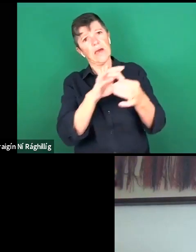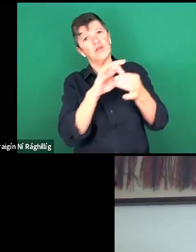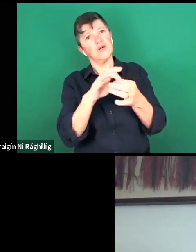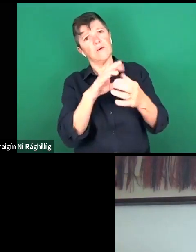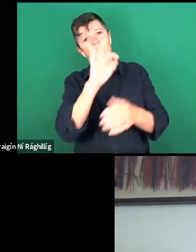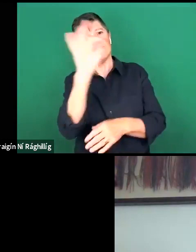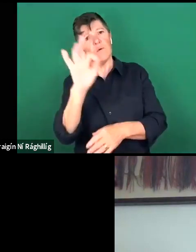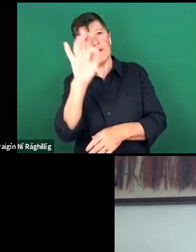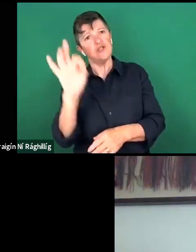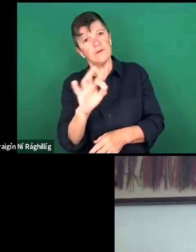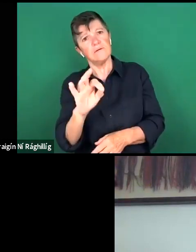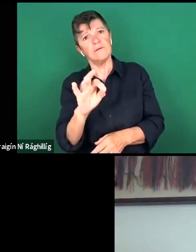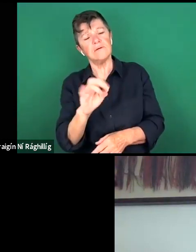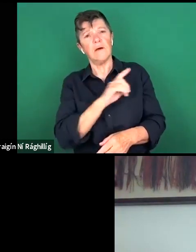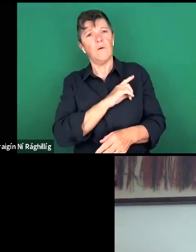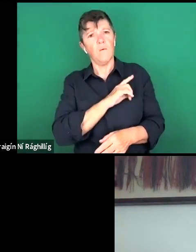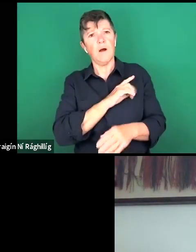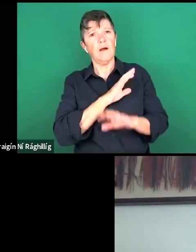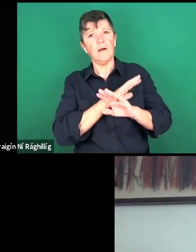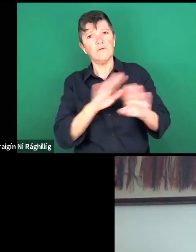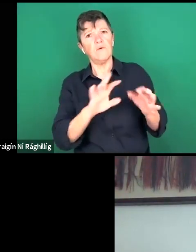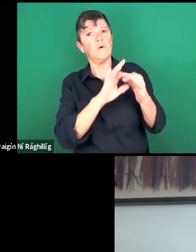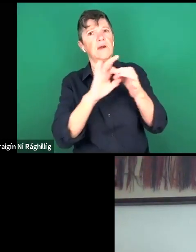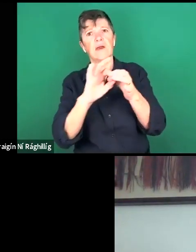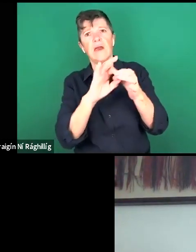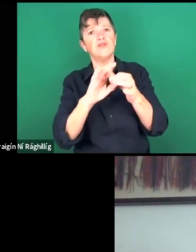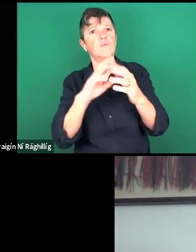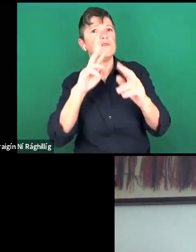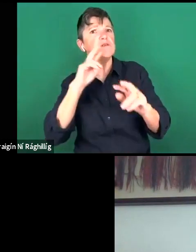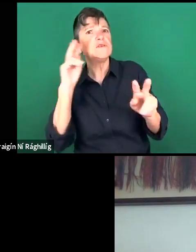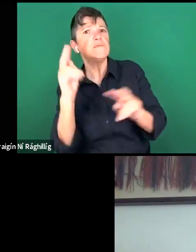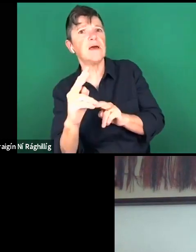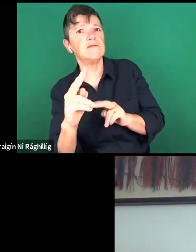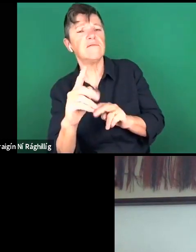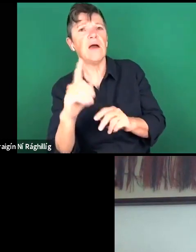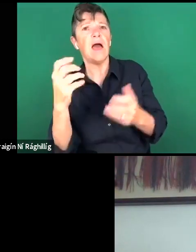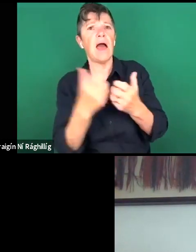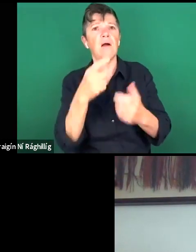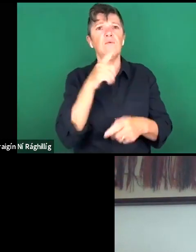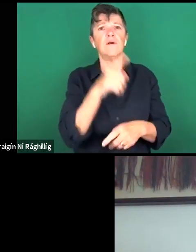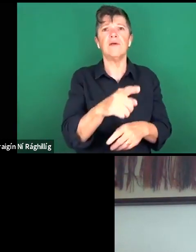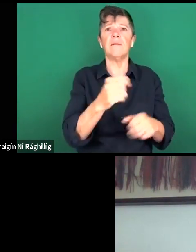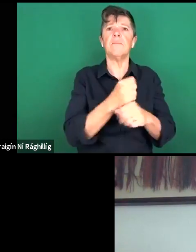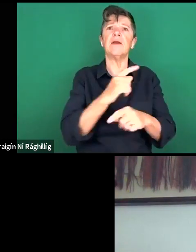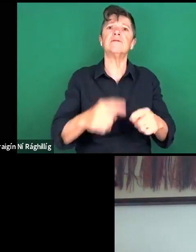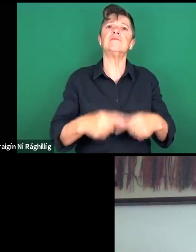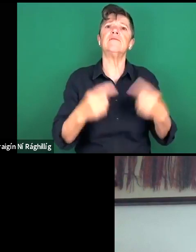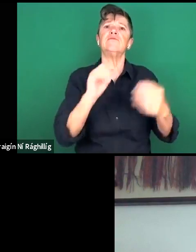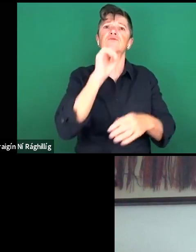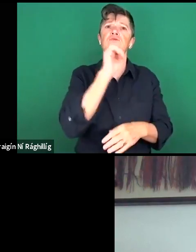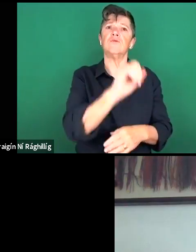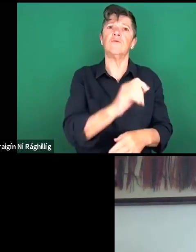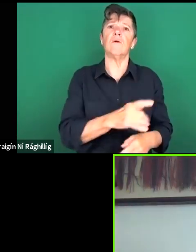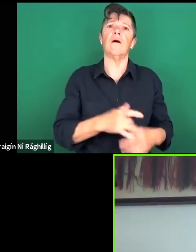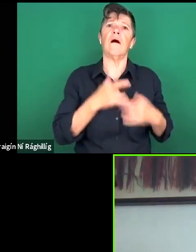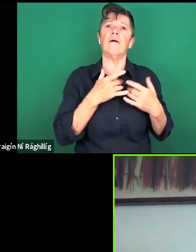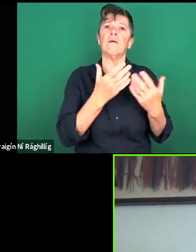capitalism is better understood if we understand it as what colonialism produces . We would be much boater able